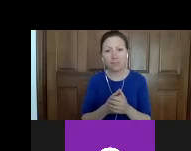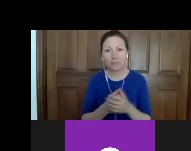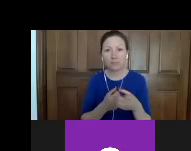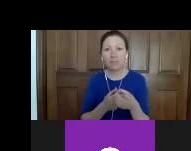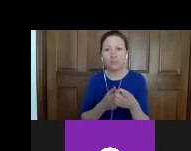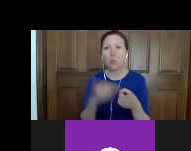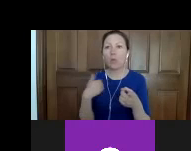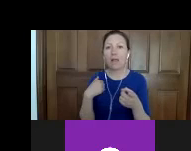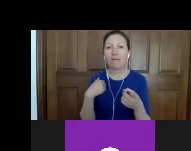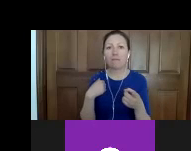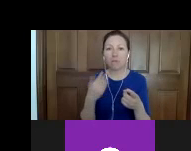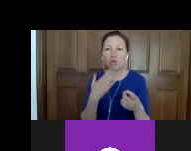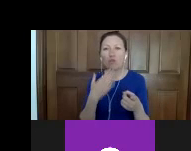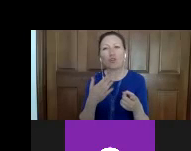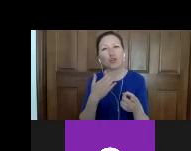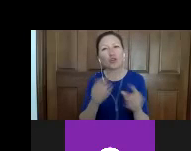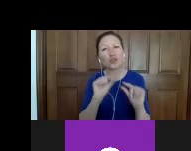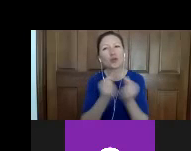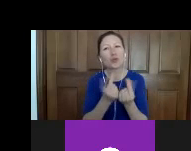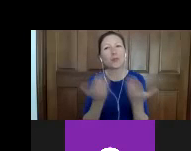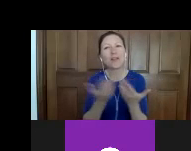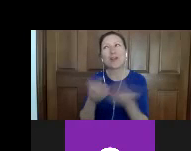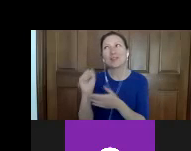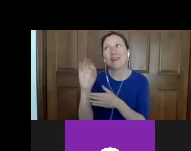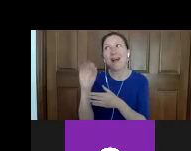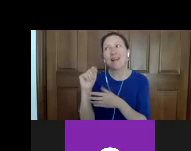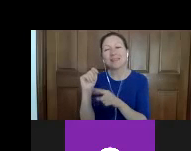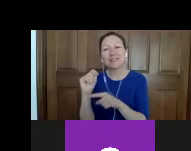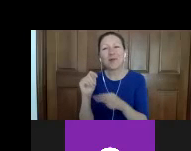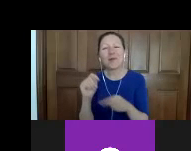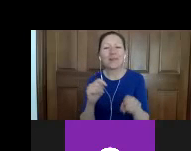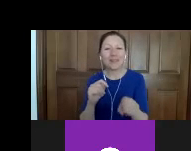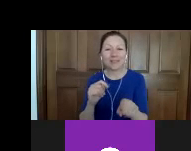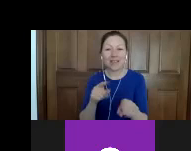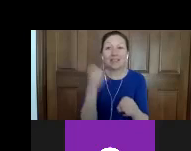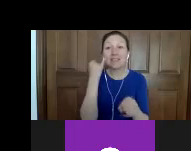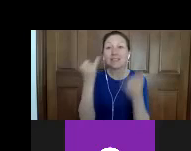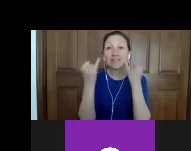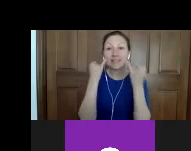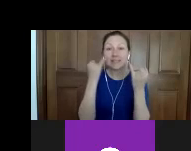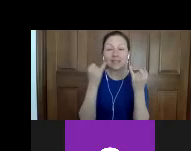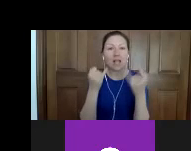good group here, Scott. So this is where we get into the idea of a hostile work environment